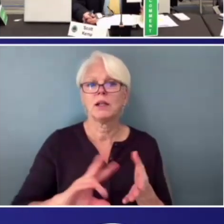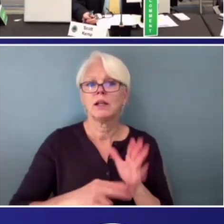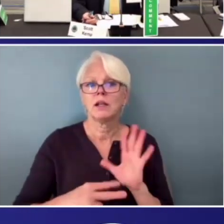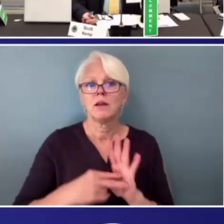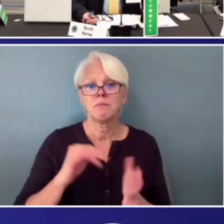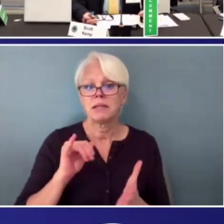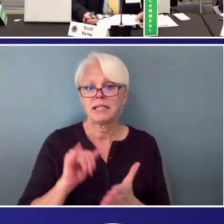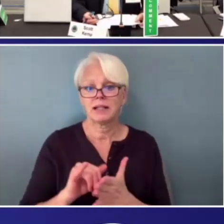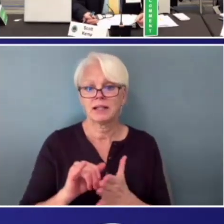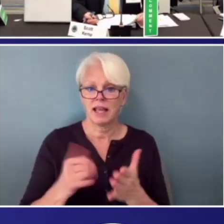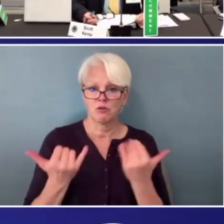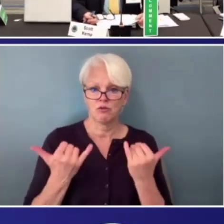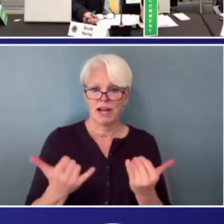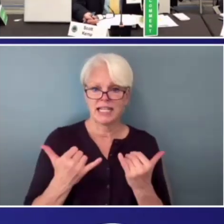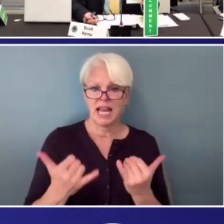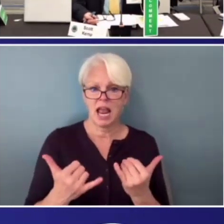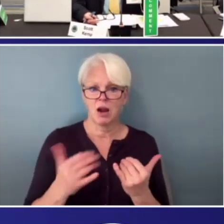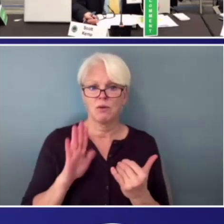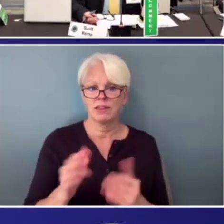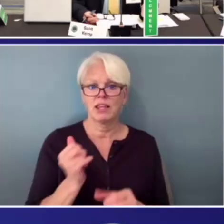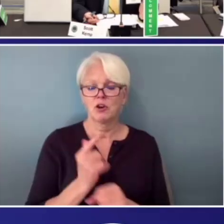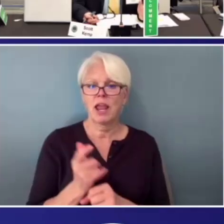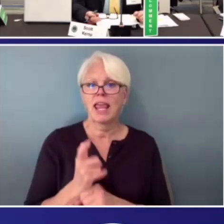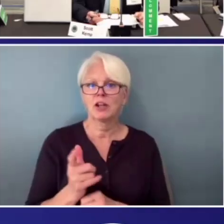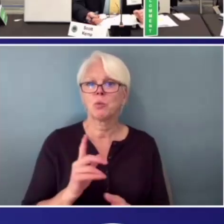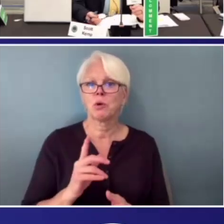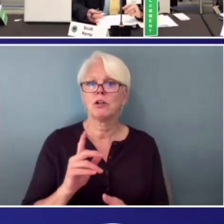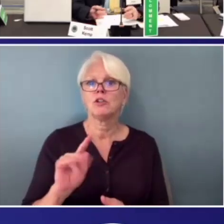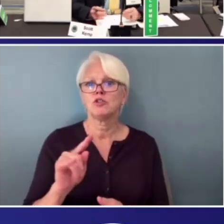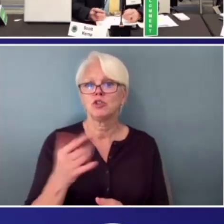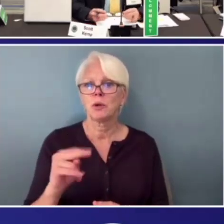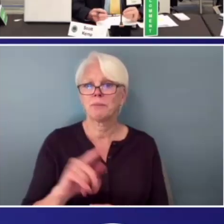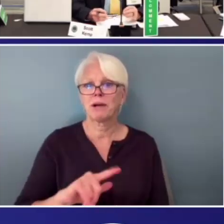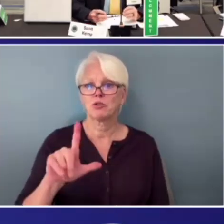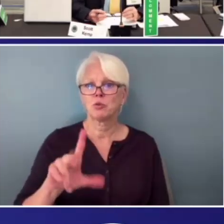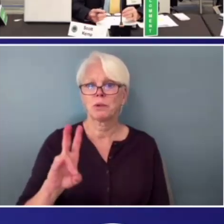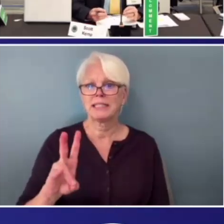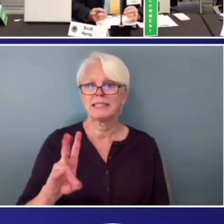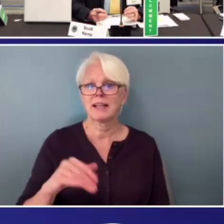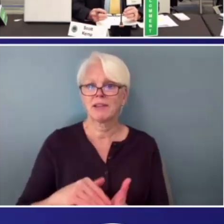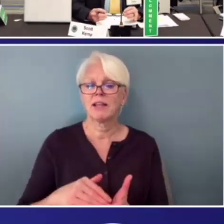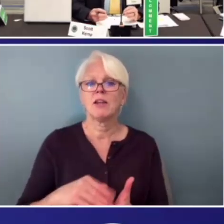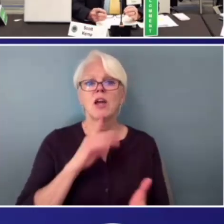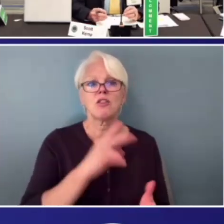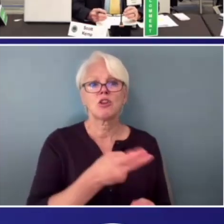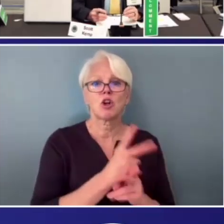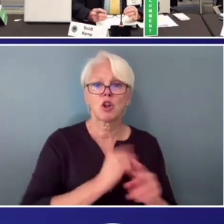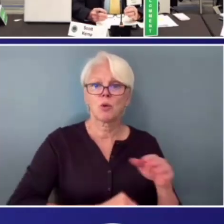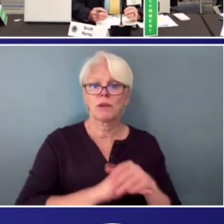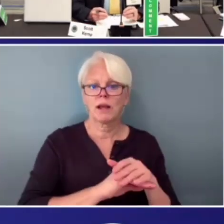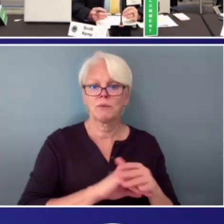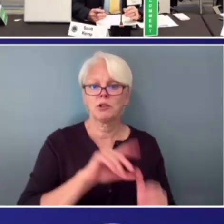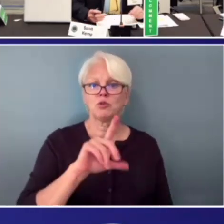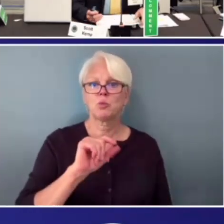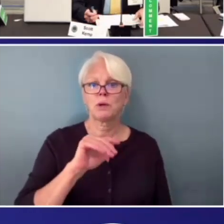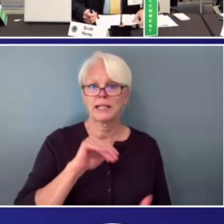so right now their annual tuition is about $27,000. Their loan limit would be capped at $20,500.